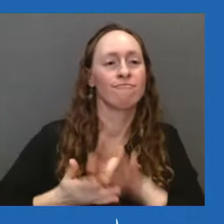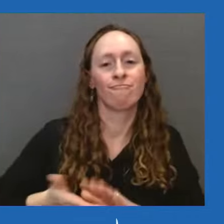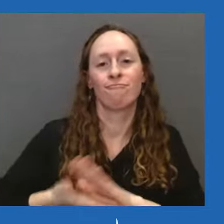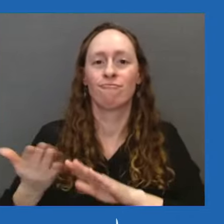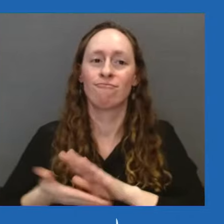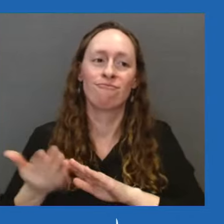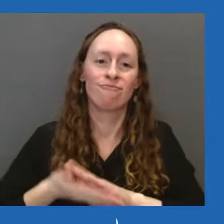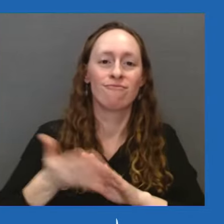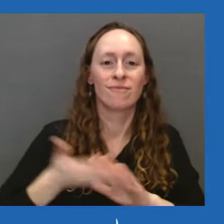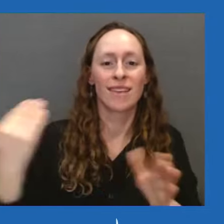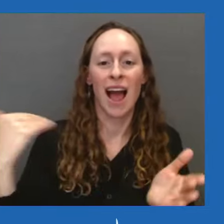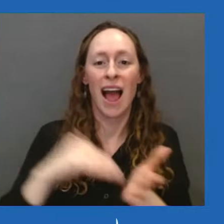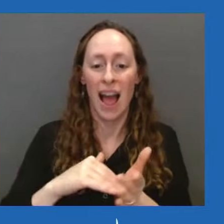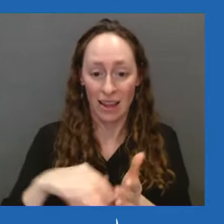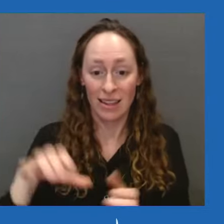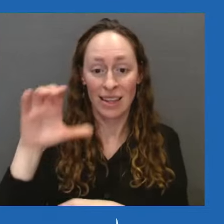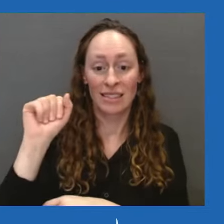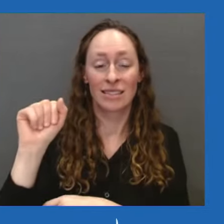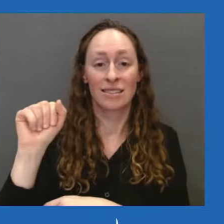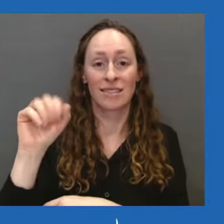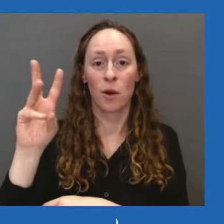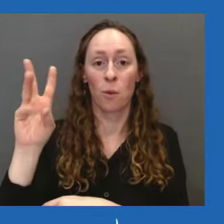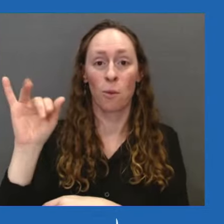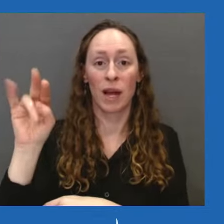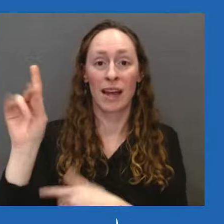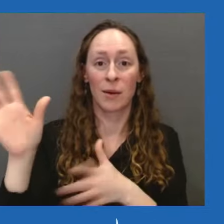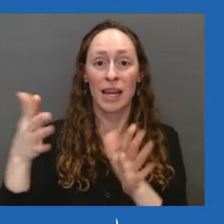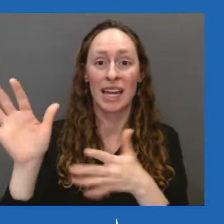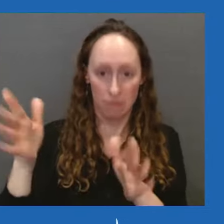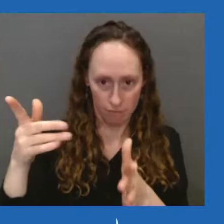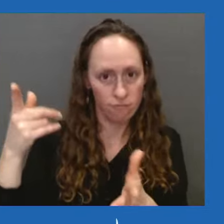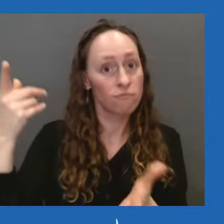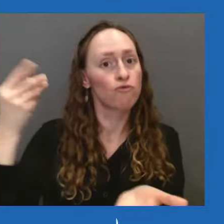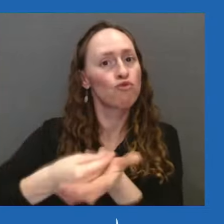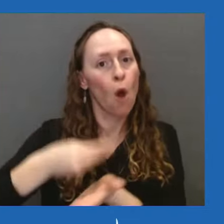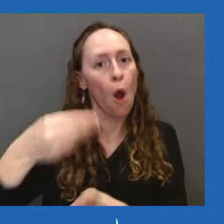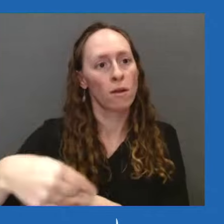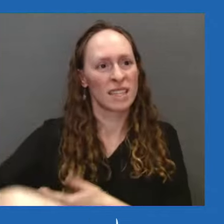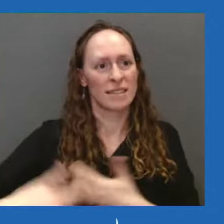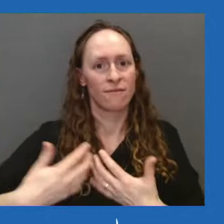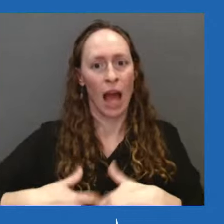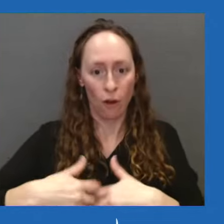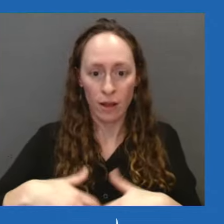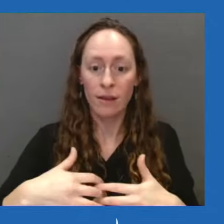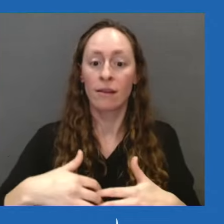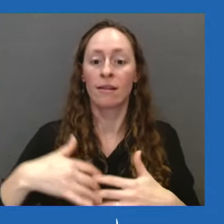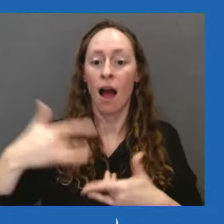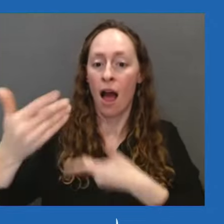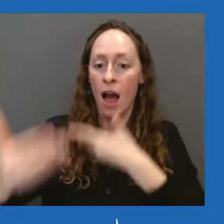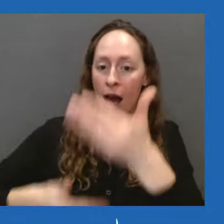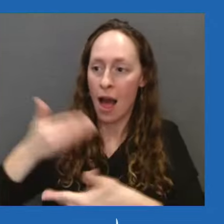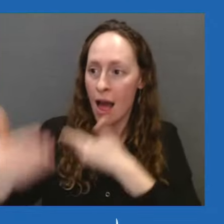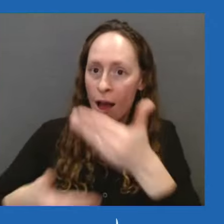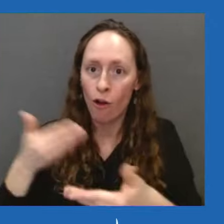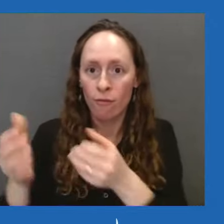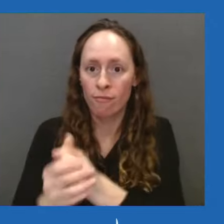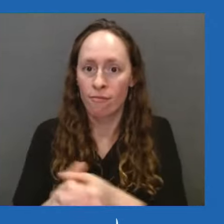And it has provided countless members of this community with good paying jobs. Because of President Joe Biden,